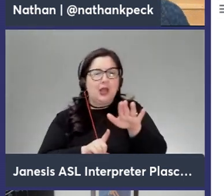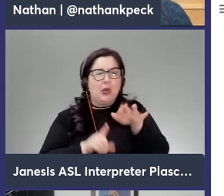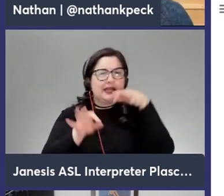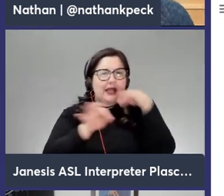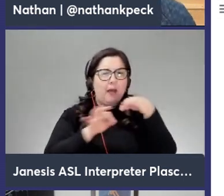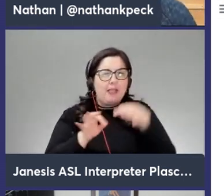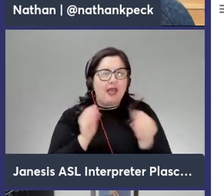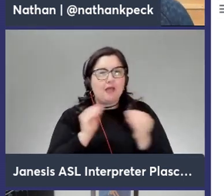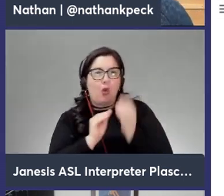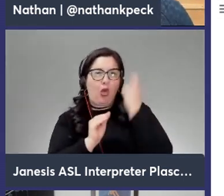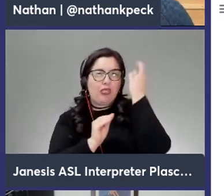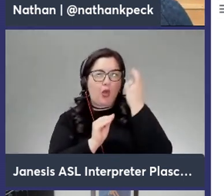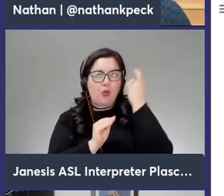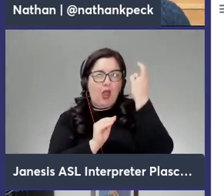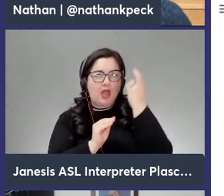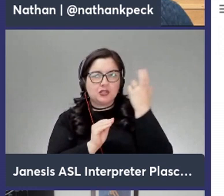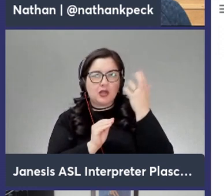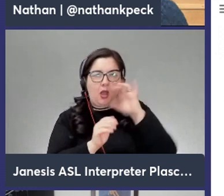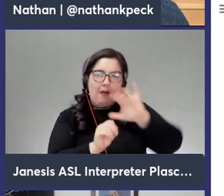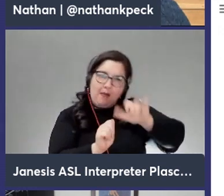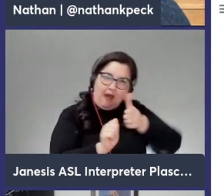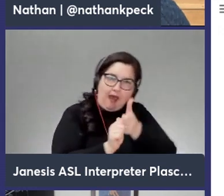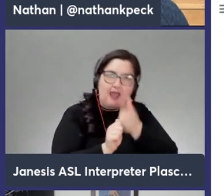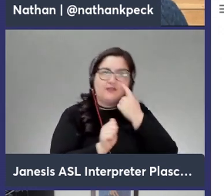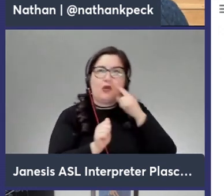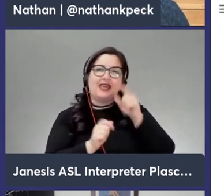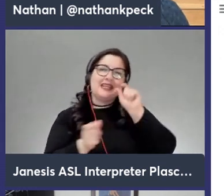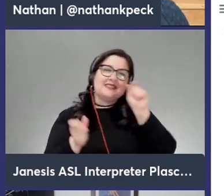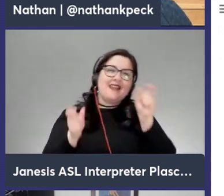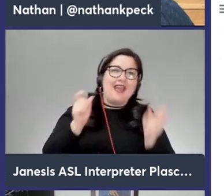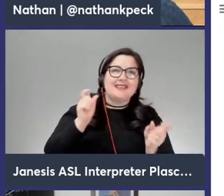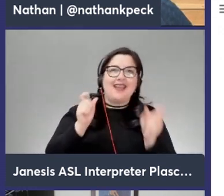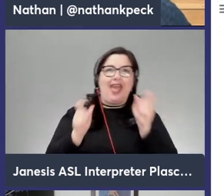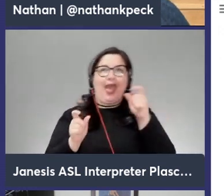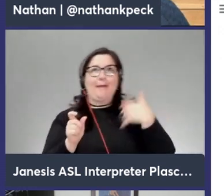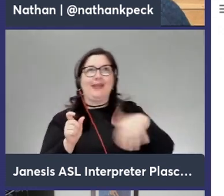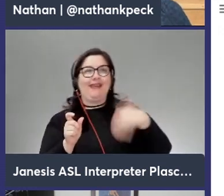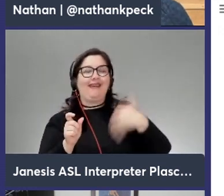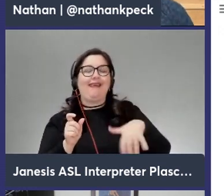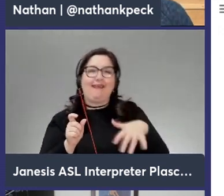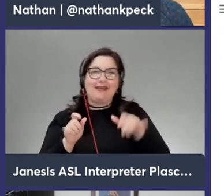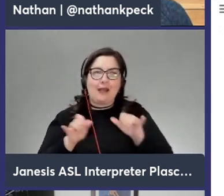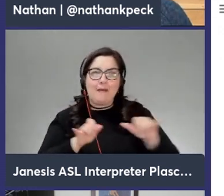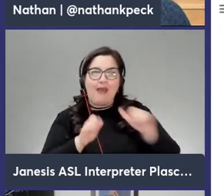for the dynamic paths as well? Absolutely, so when you make a request to any website,